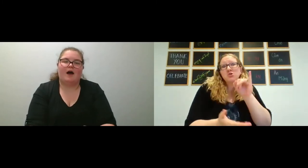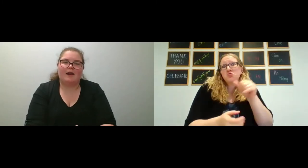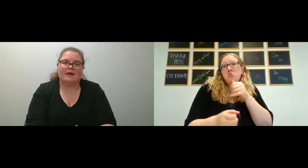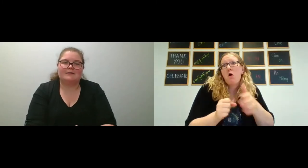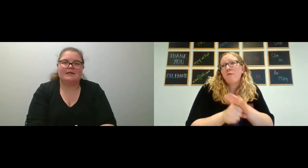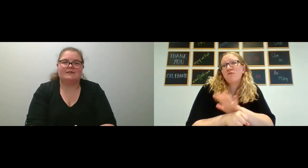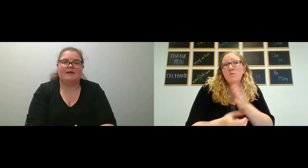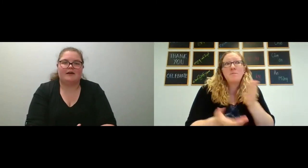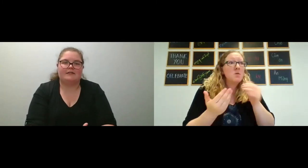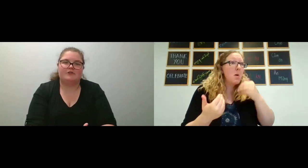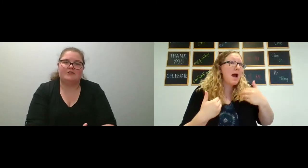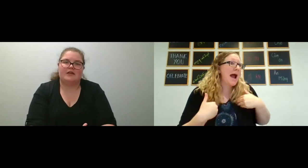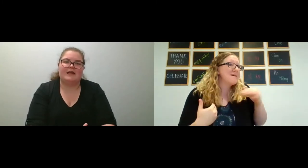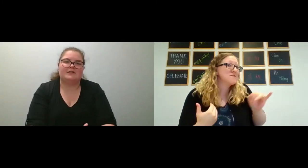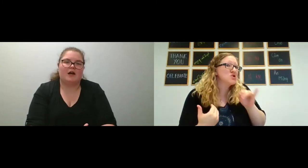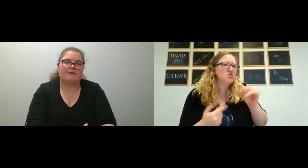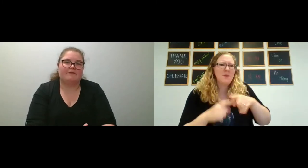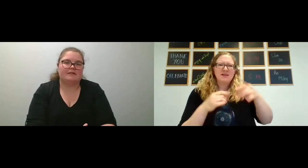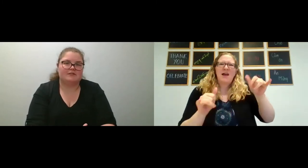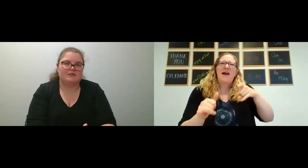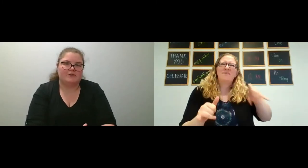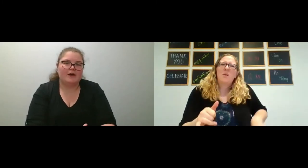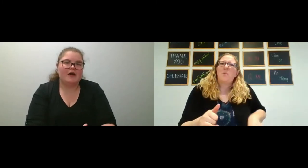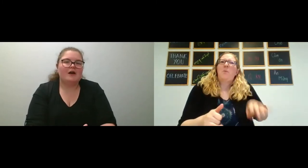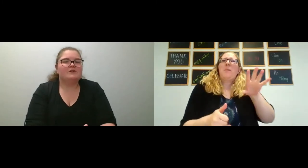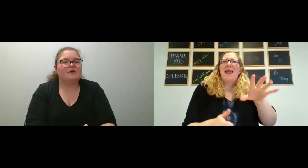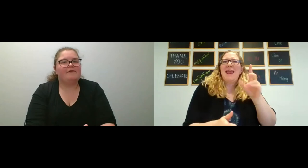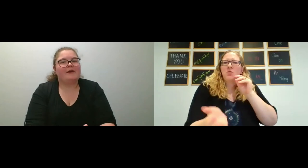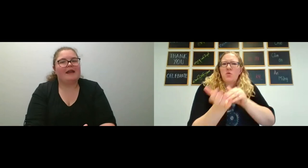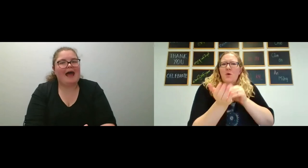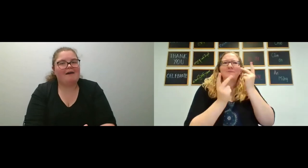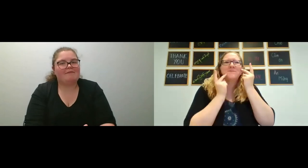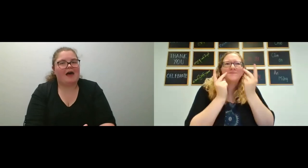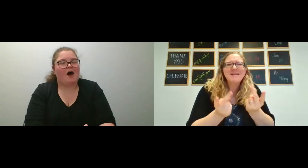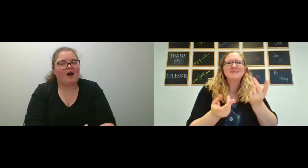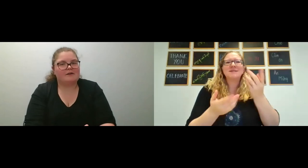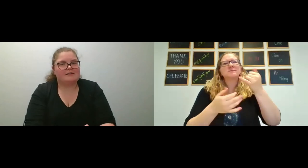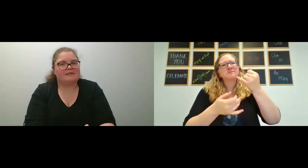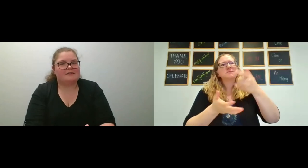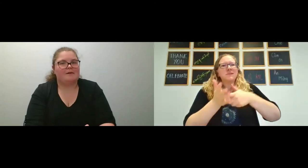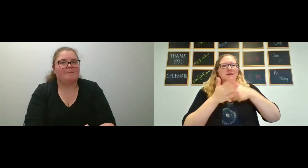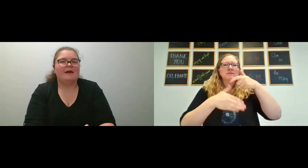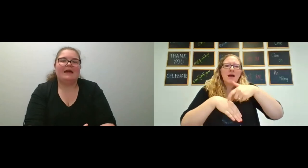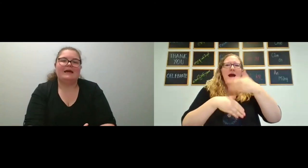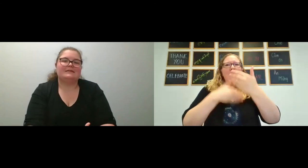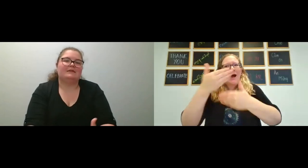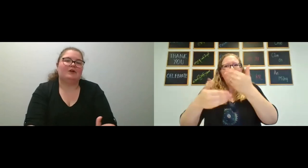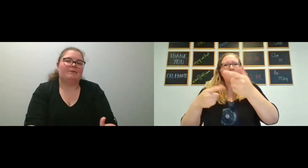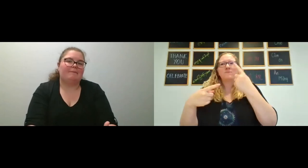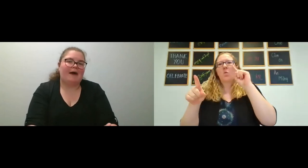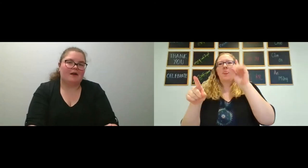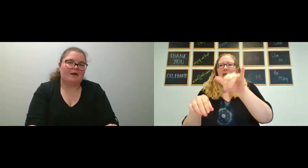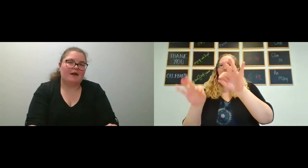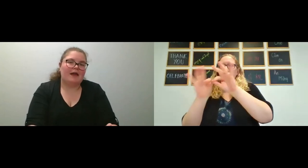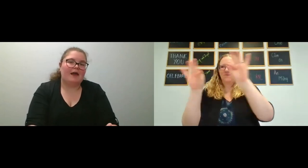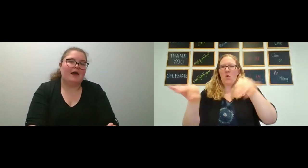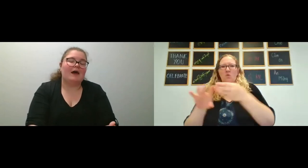on us is very stringent and it's hard for us to do. So if you can have that honor system, it's a little bit better.